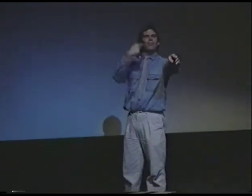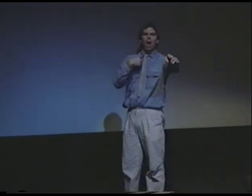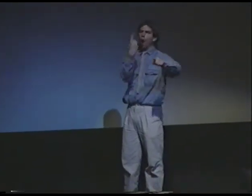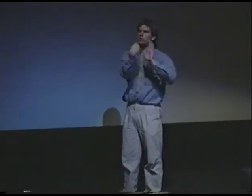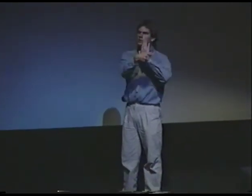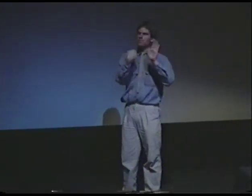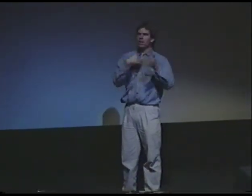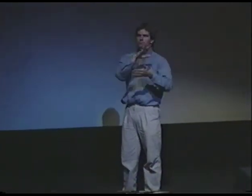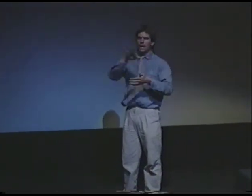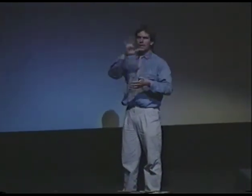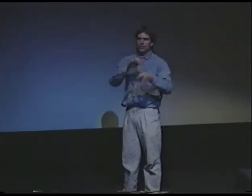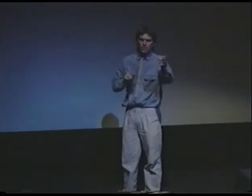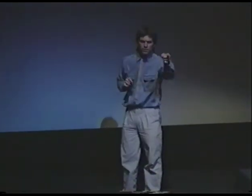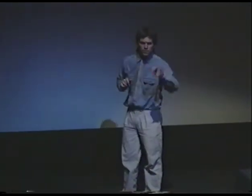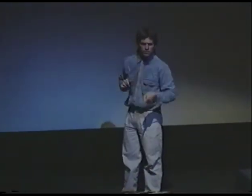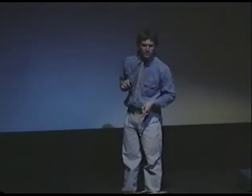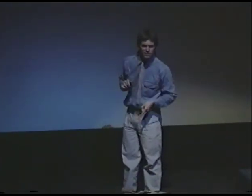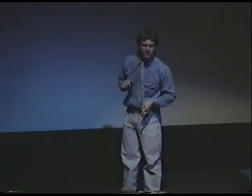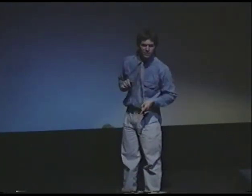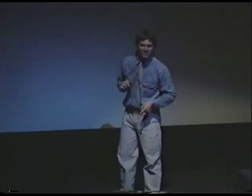Kenny's voicing for me is always criticizing my spelling.